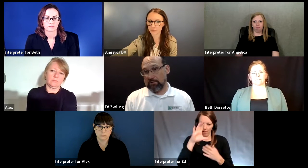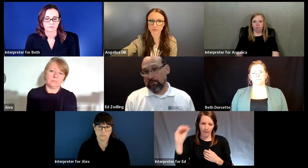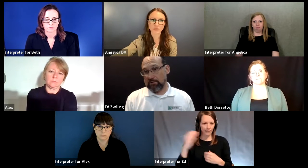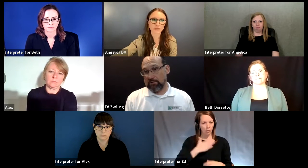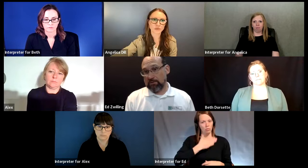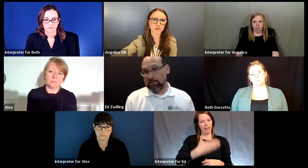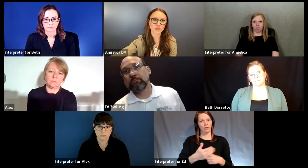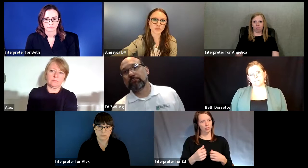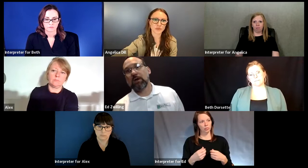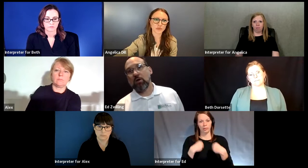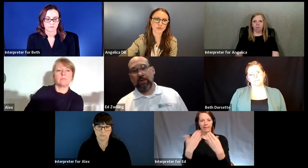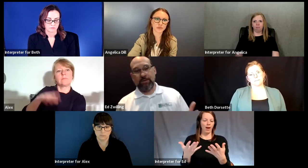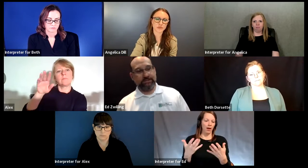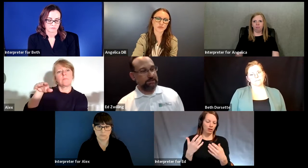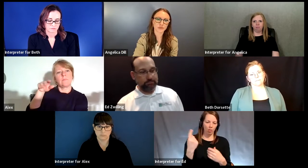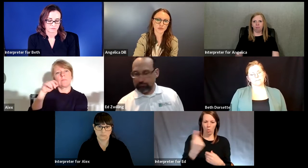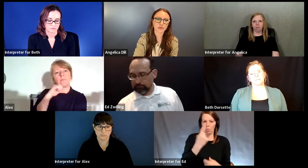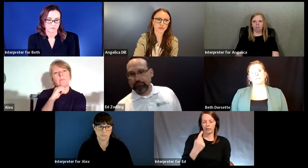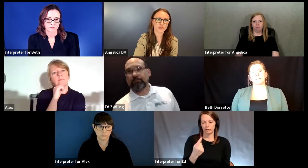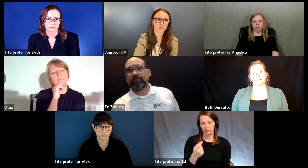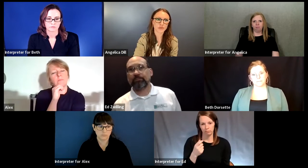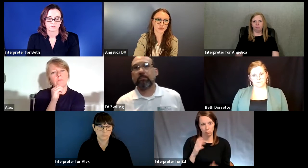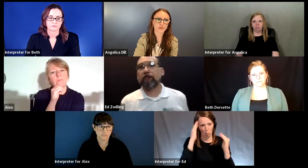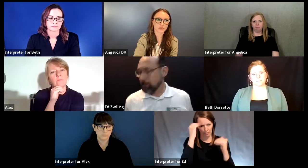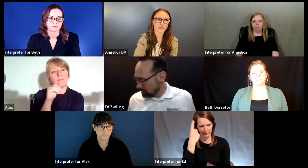I hope that made sense.